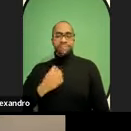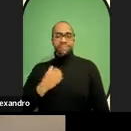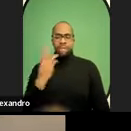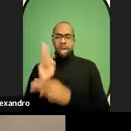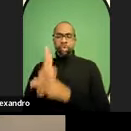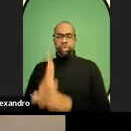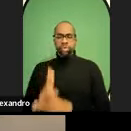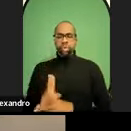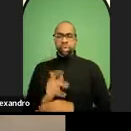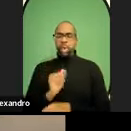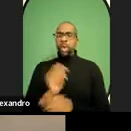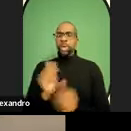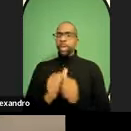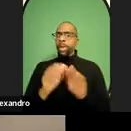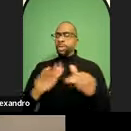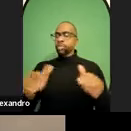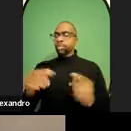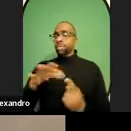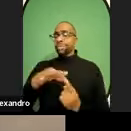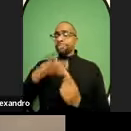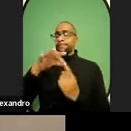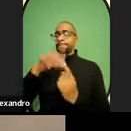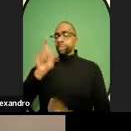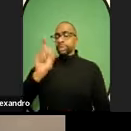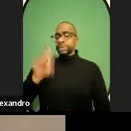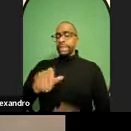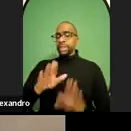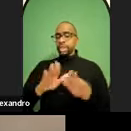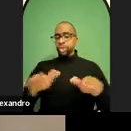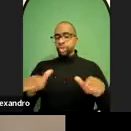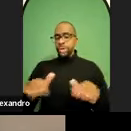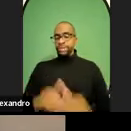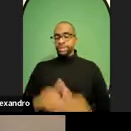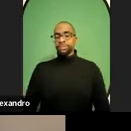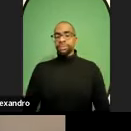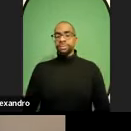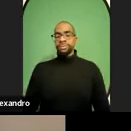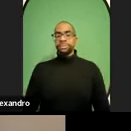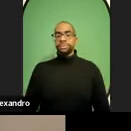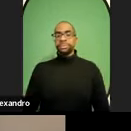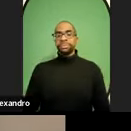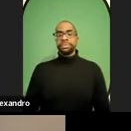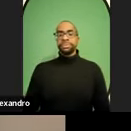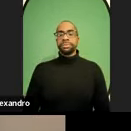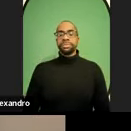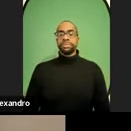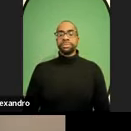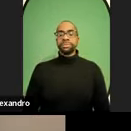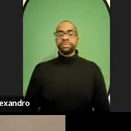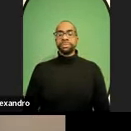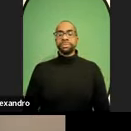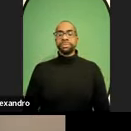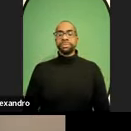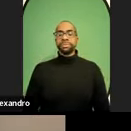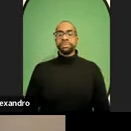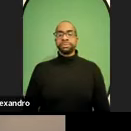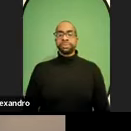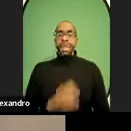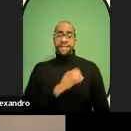but again, these are staff again, these are staff that are used to working with. chilled children that are that are special needs child. ldren, and the ldren and their support